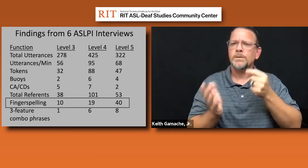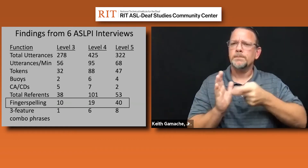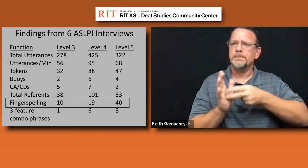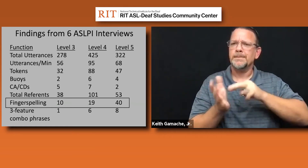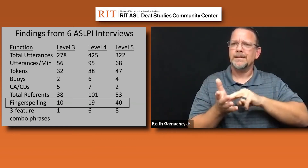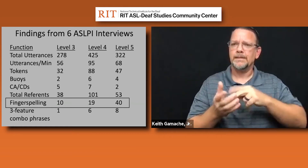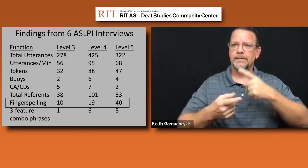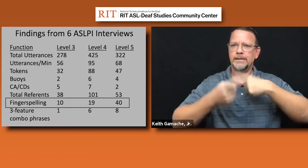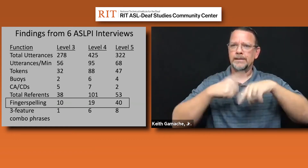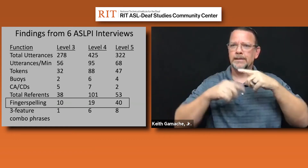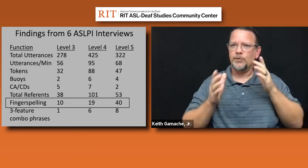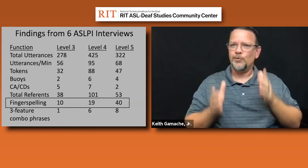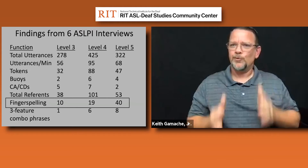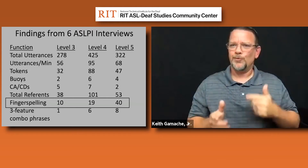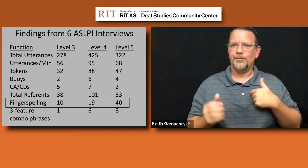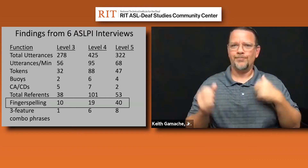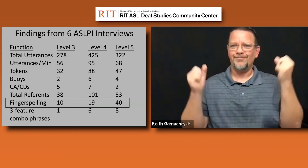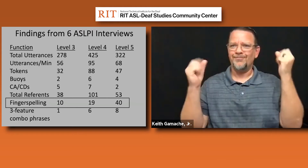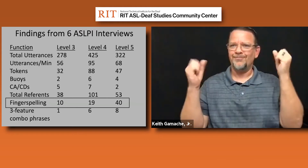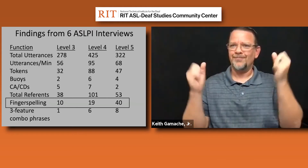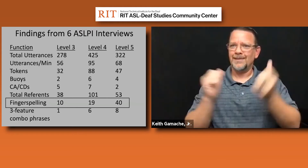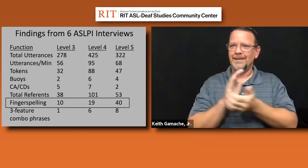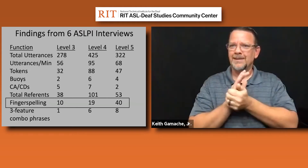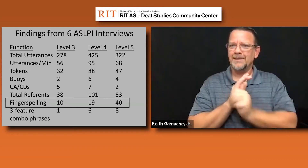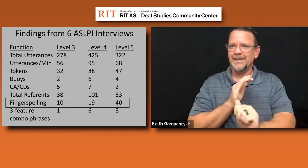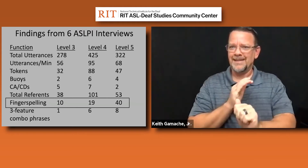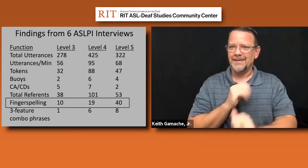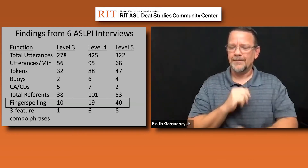what does it mean for fluency as a signer.